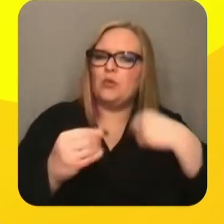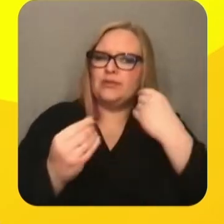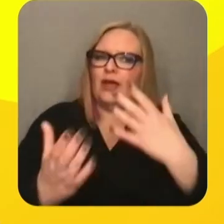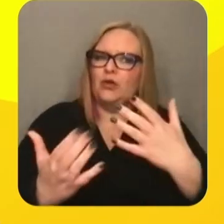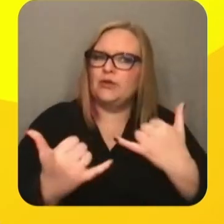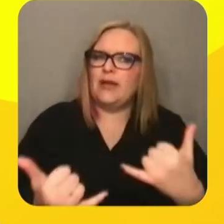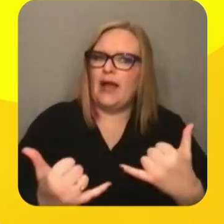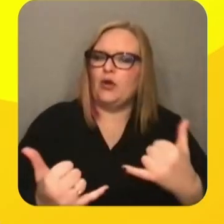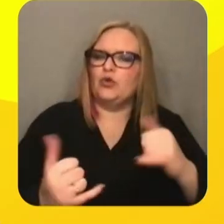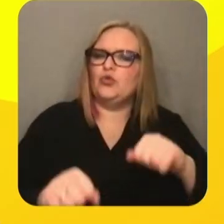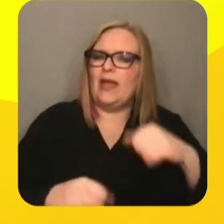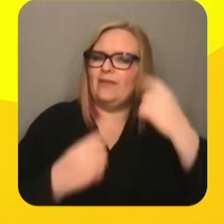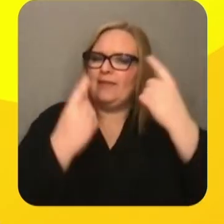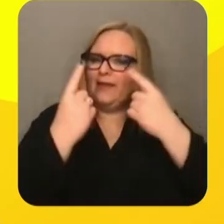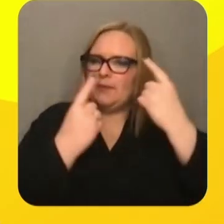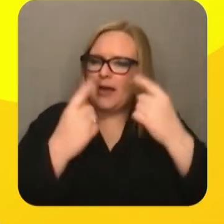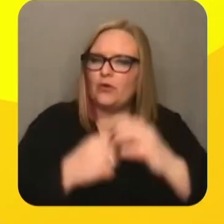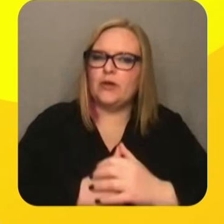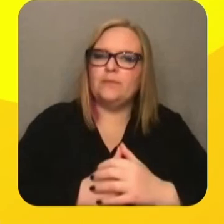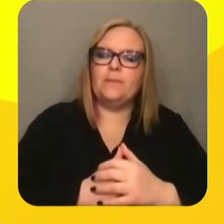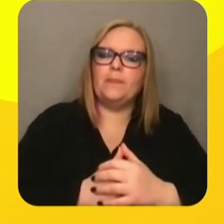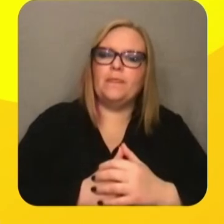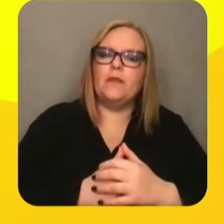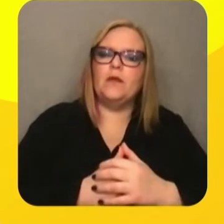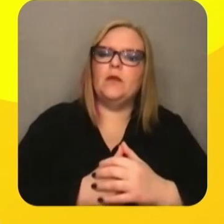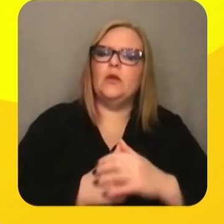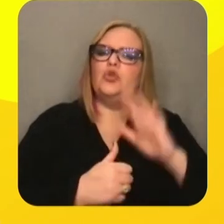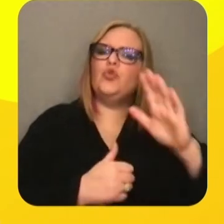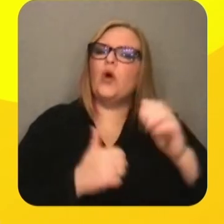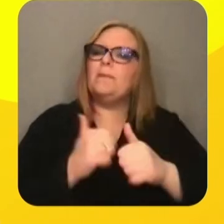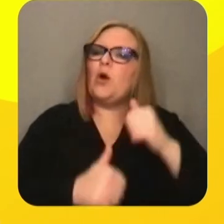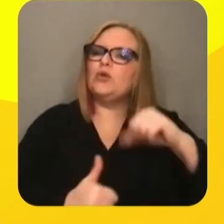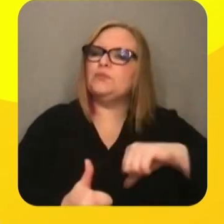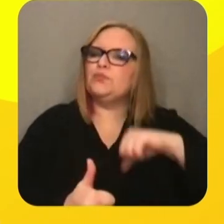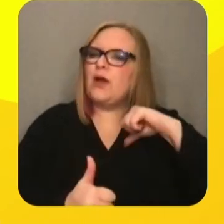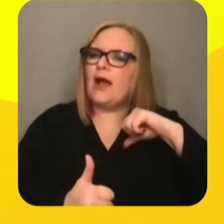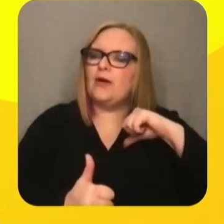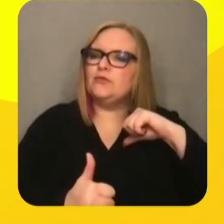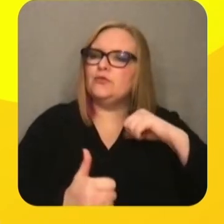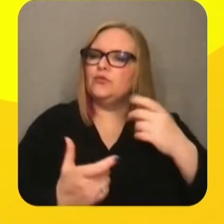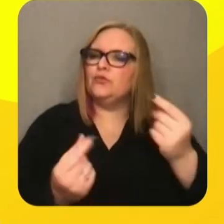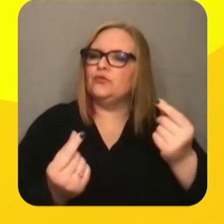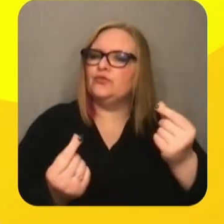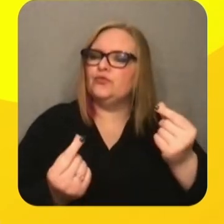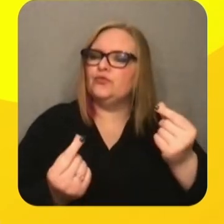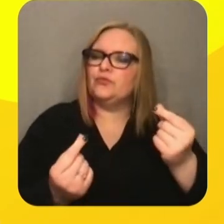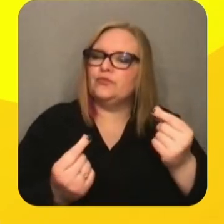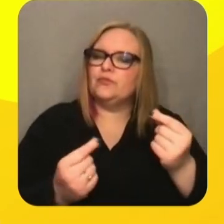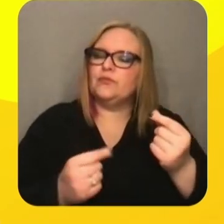It's the one thing that you're most proud of, DNI. So, I'll come back to that as, so we can end on a positive note,